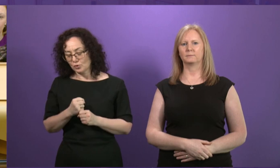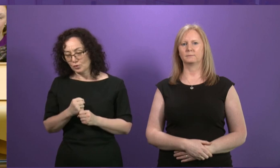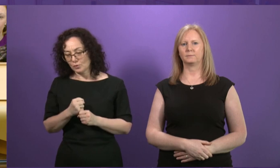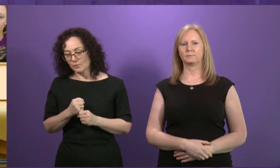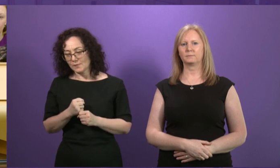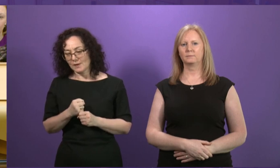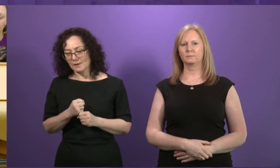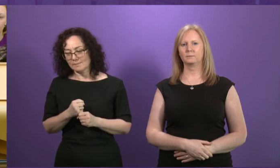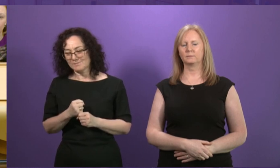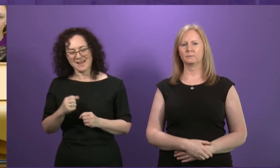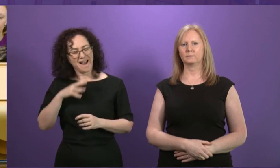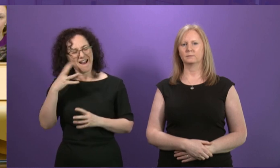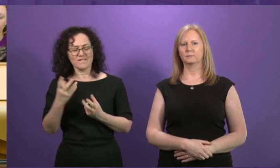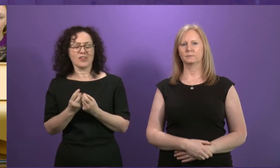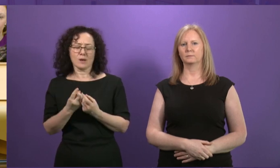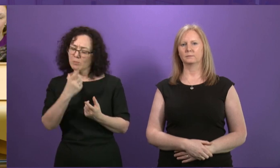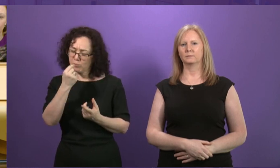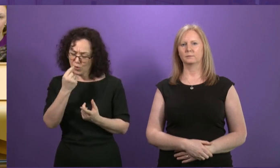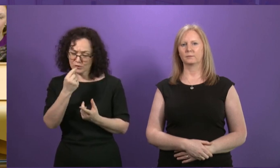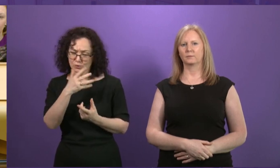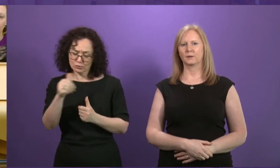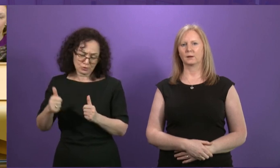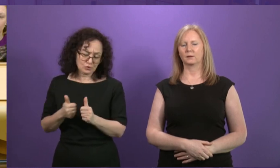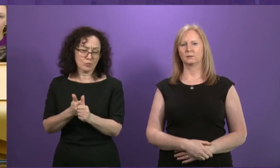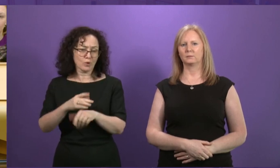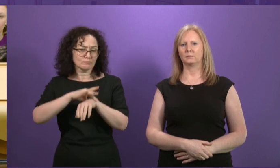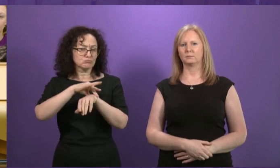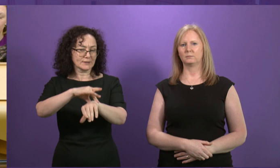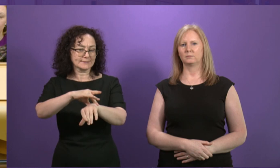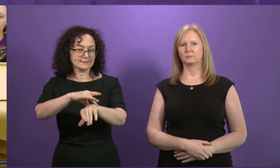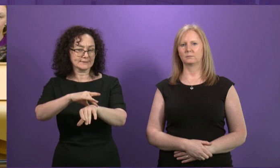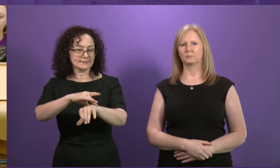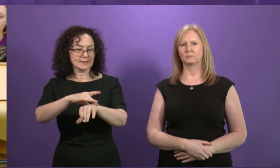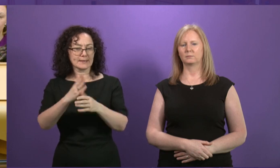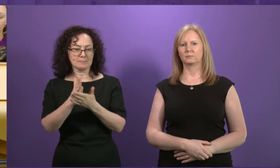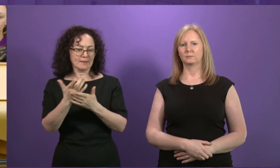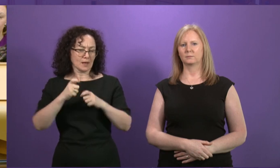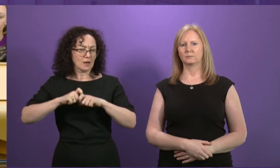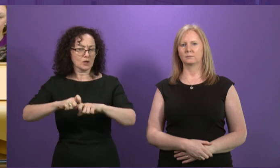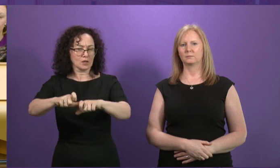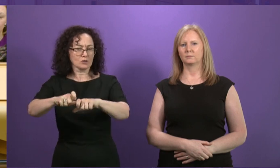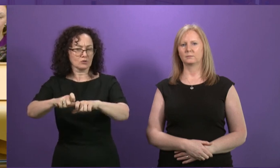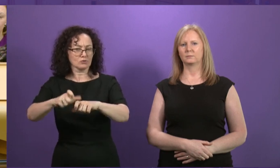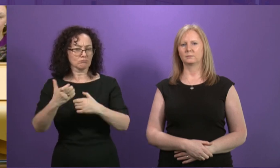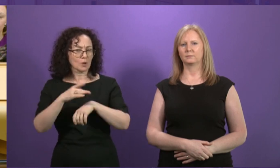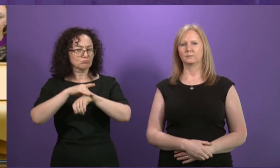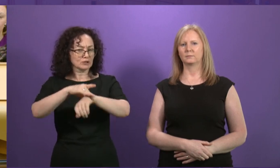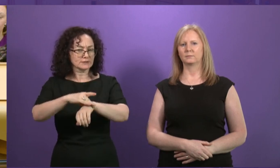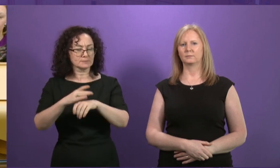redundancy situations, to make sure that apprentices are placed and are able to continue their apprenticeships. Skills Development Scotland works extremely